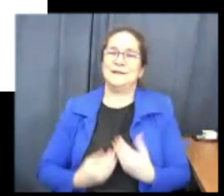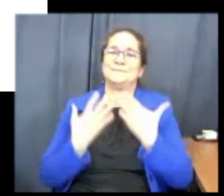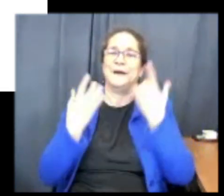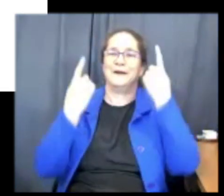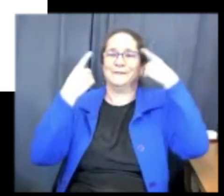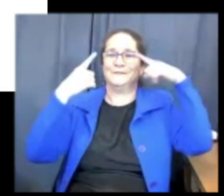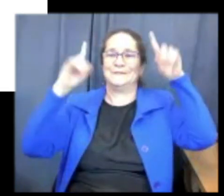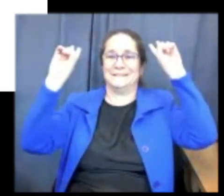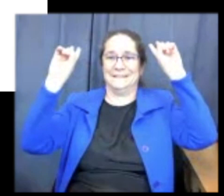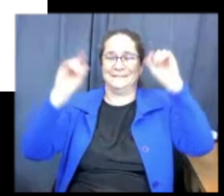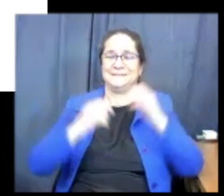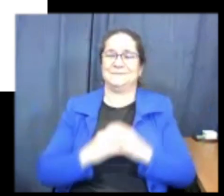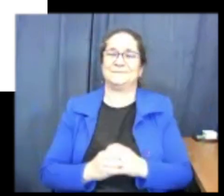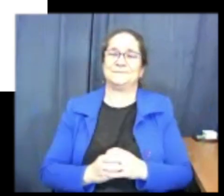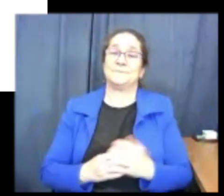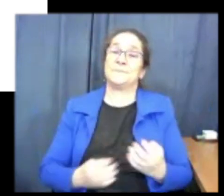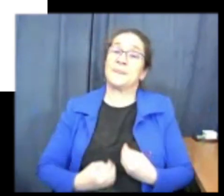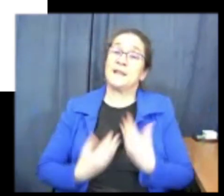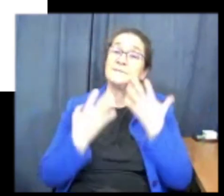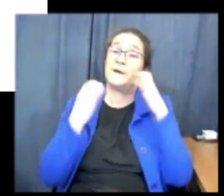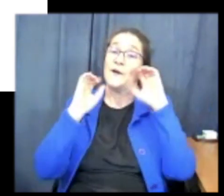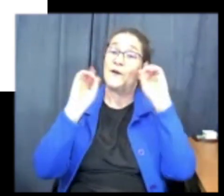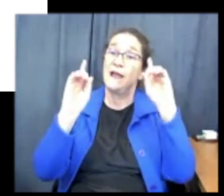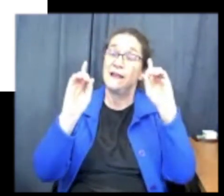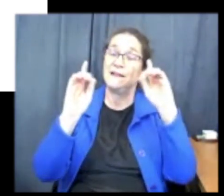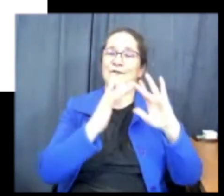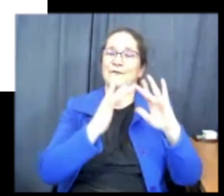InspirEd virtual learning series.